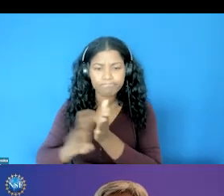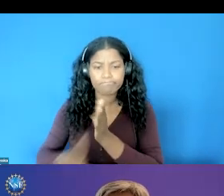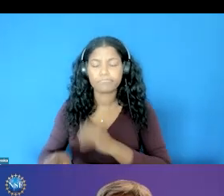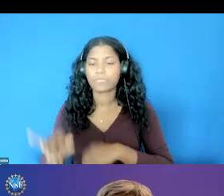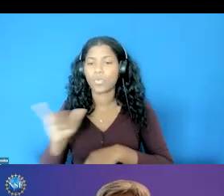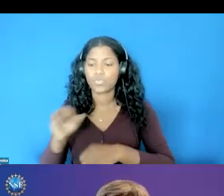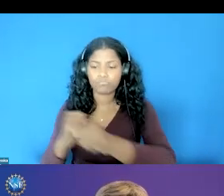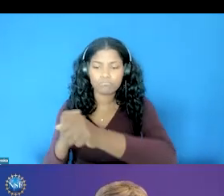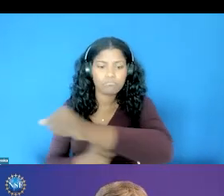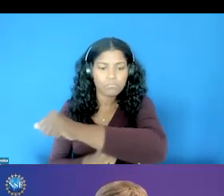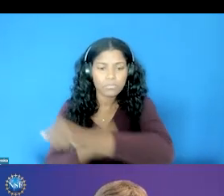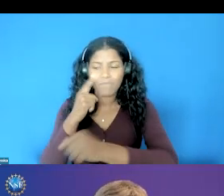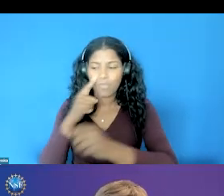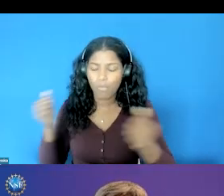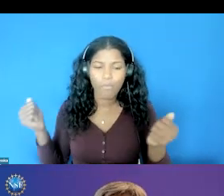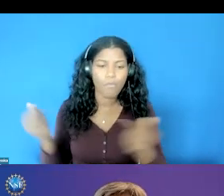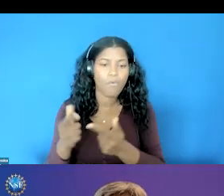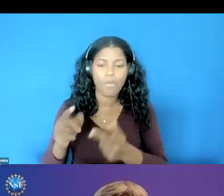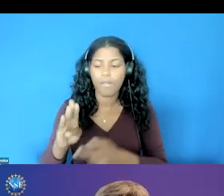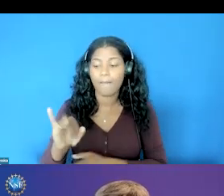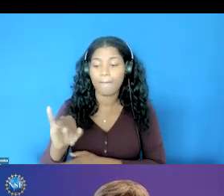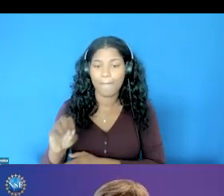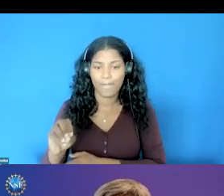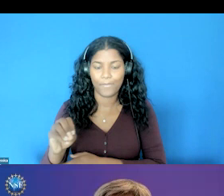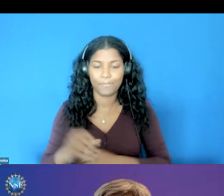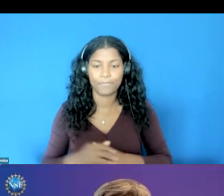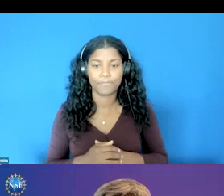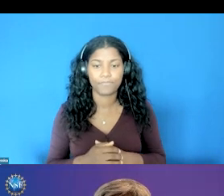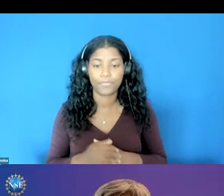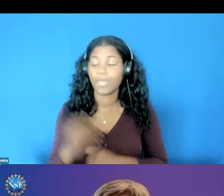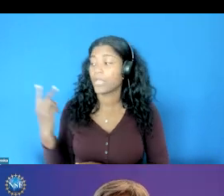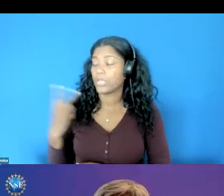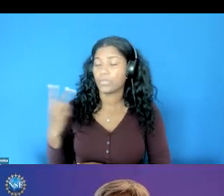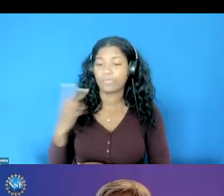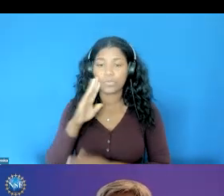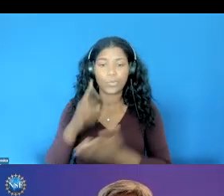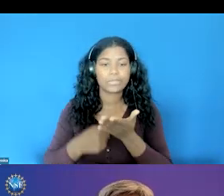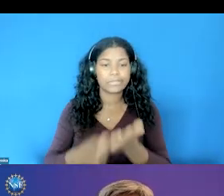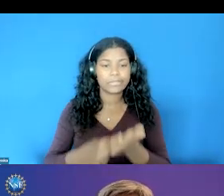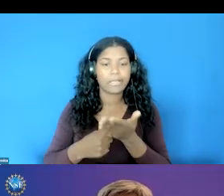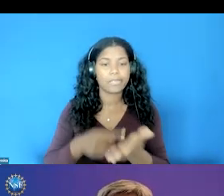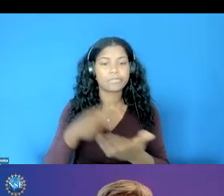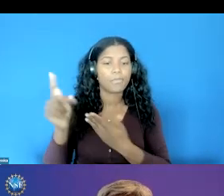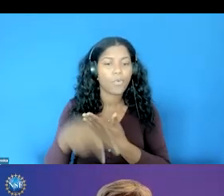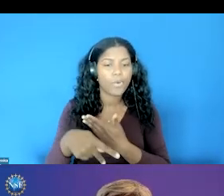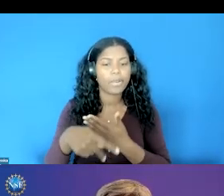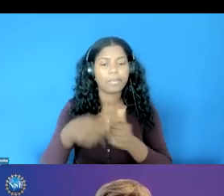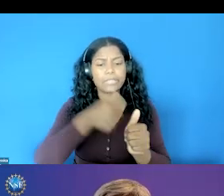across all biological disciplines. Leslie and I will go over the programs and priorities of these divisions in the next few slides.